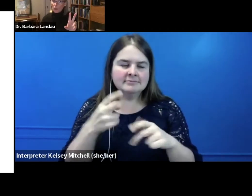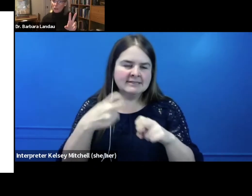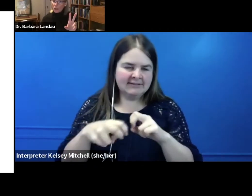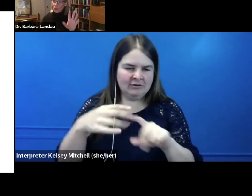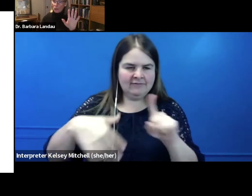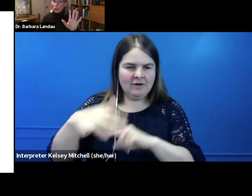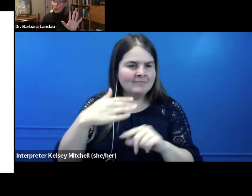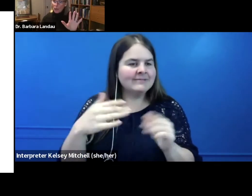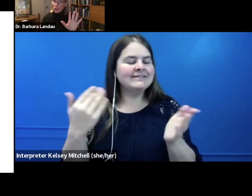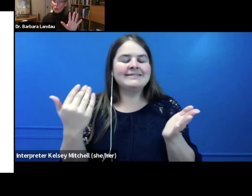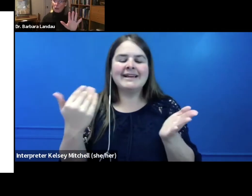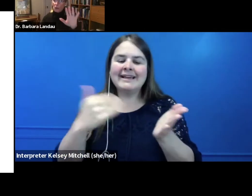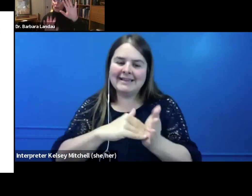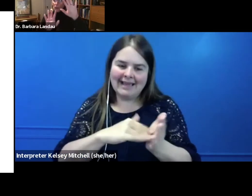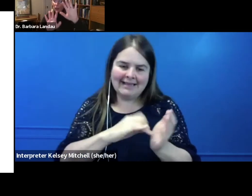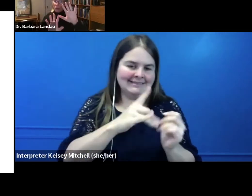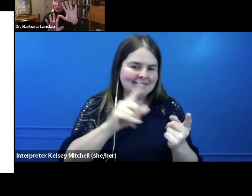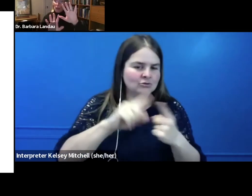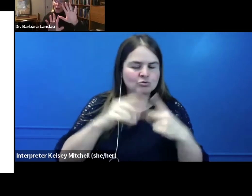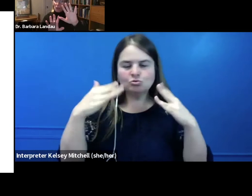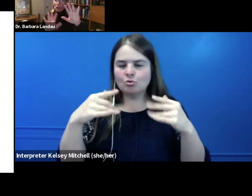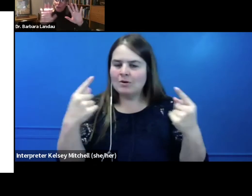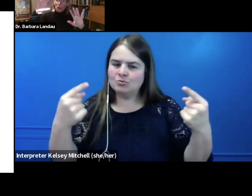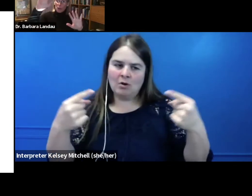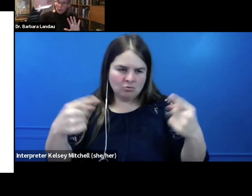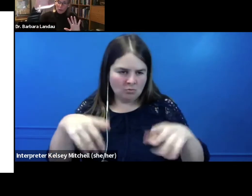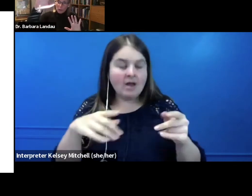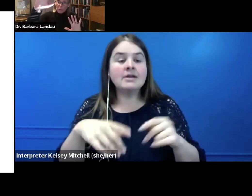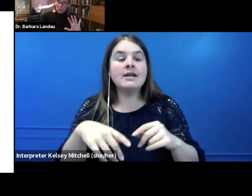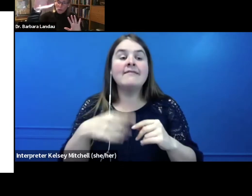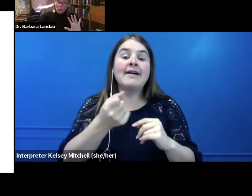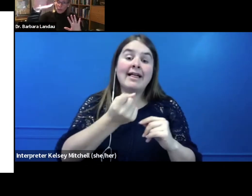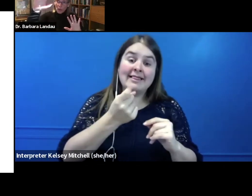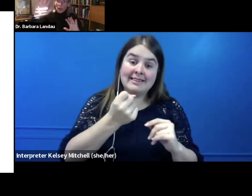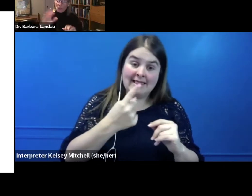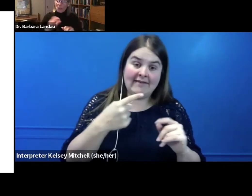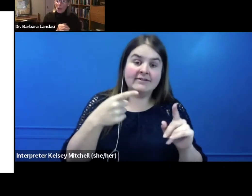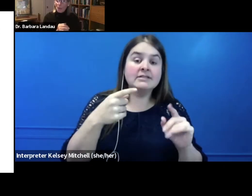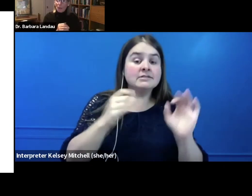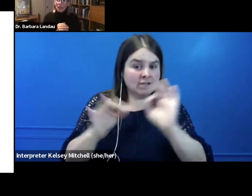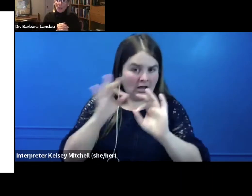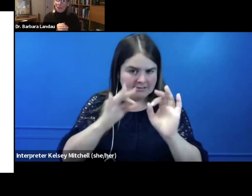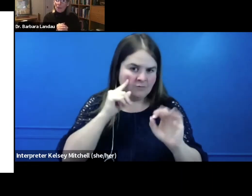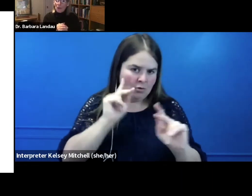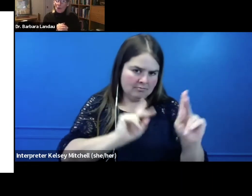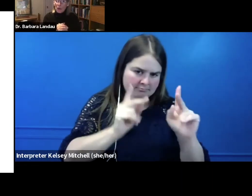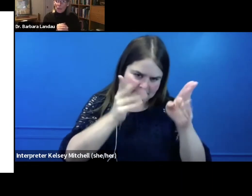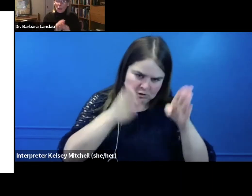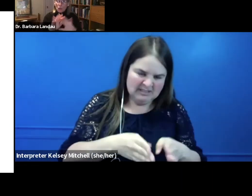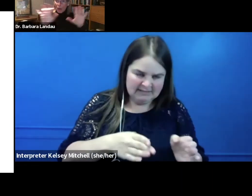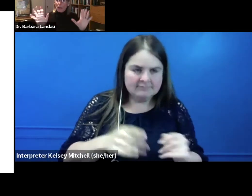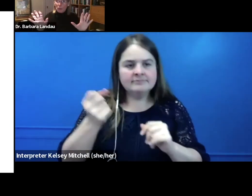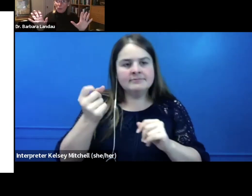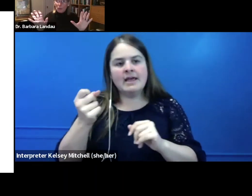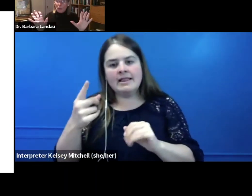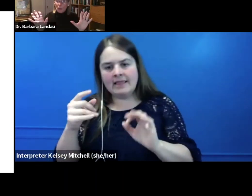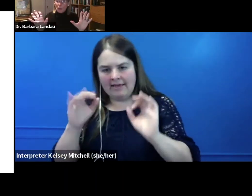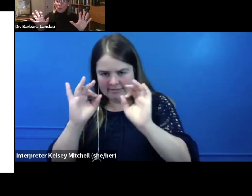one-to-one signal-to-noise ratio 11 dots with another 11 noise dots but this time